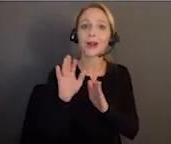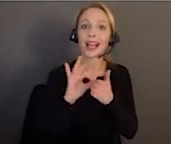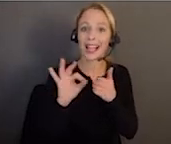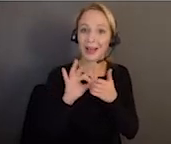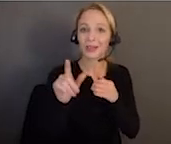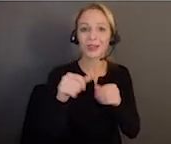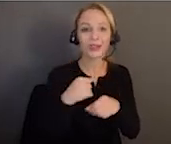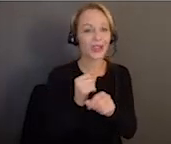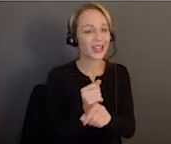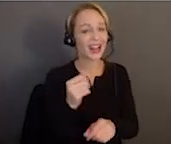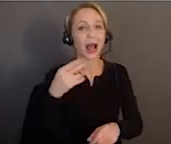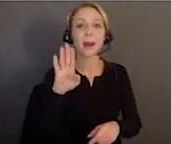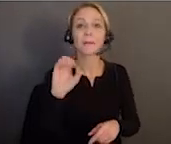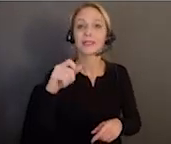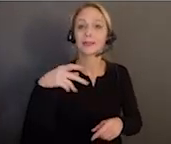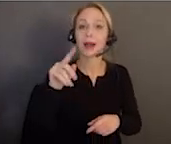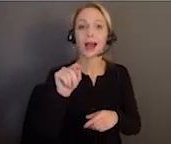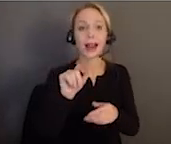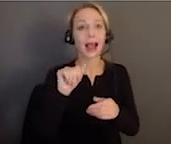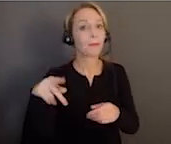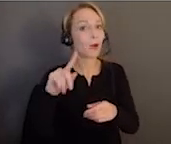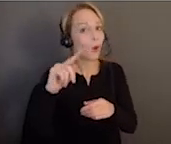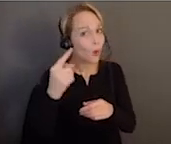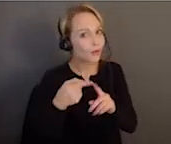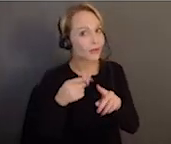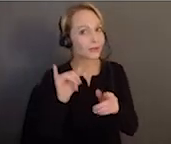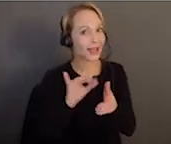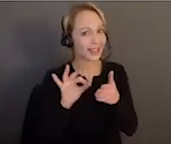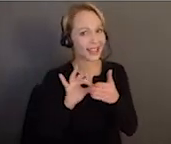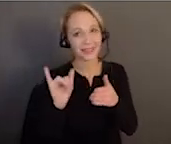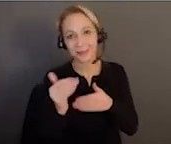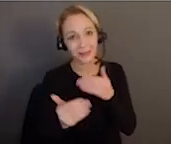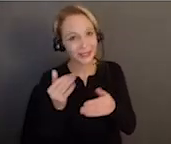ACCOUNT AND CREATE FROM THESE ACCOUNTS. THIS PROCESS IS PRETTY SIMPLE.